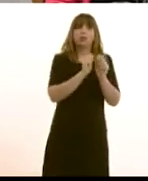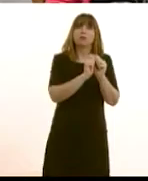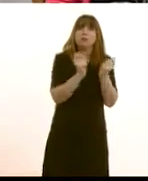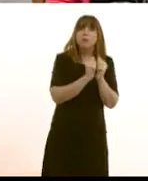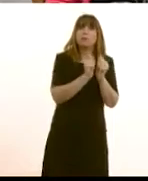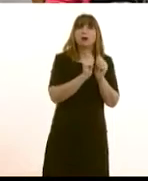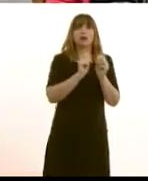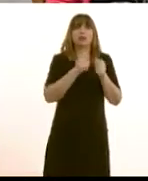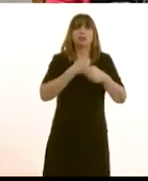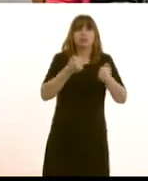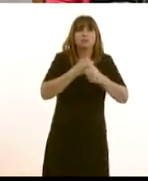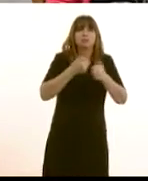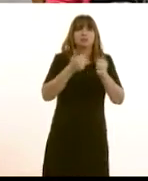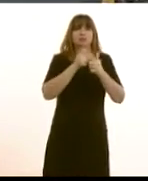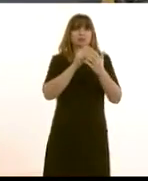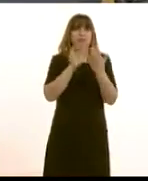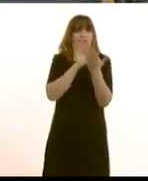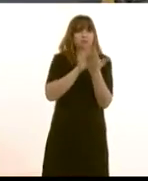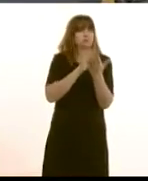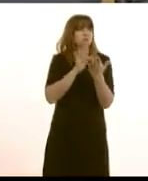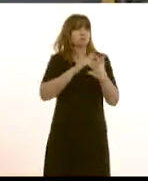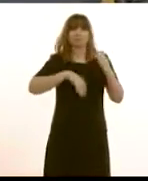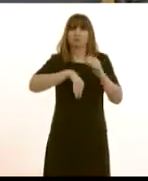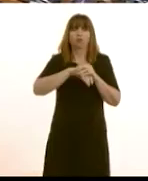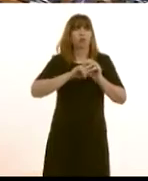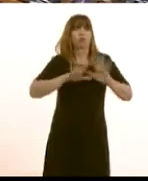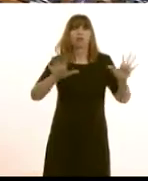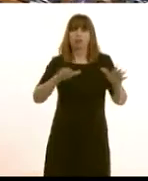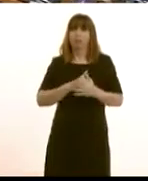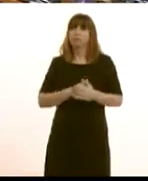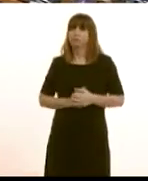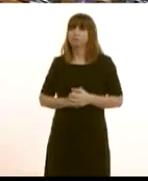taster sessions and other marketing campaigns. Darren Millar: 7. A wnaiff y Prif Weinidog